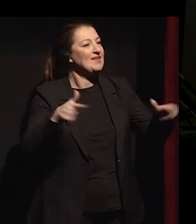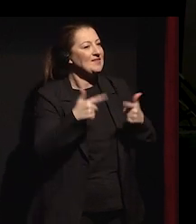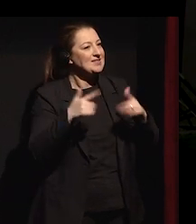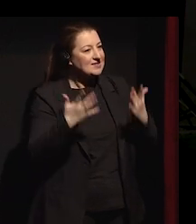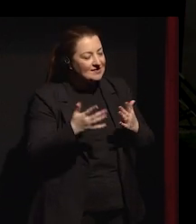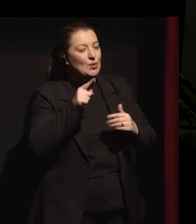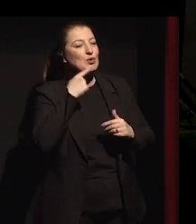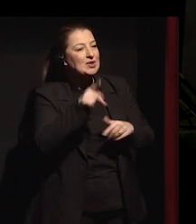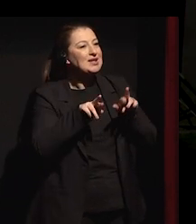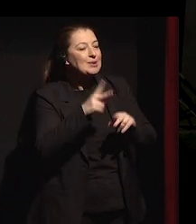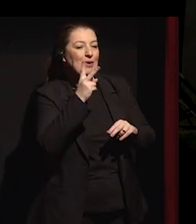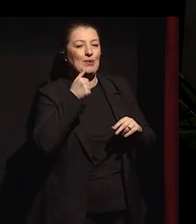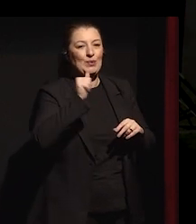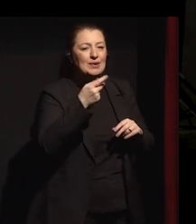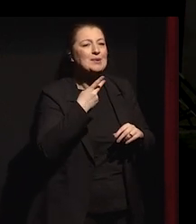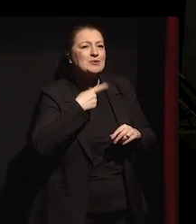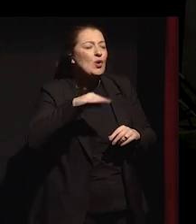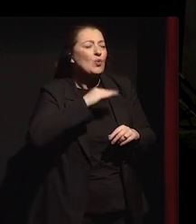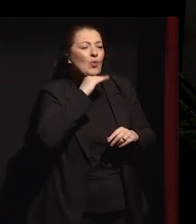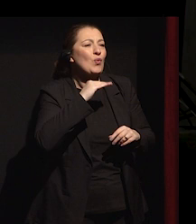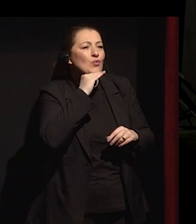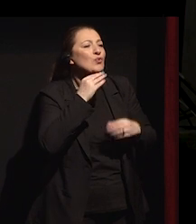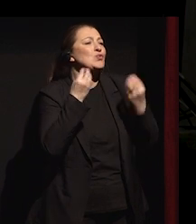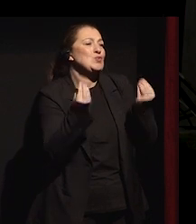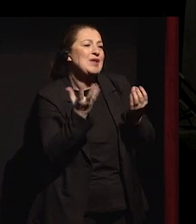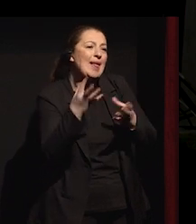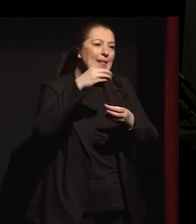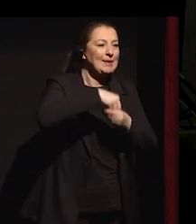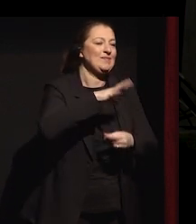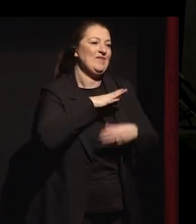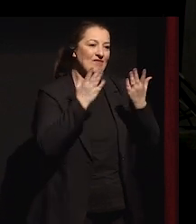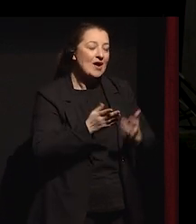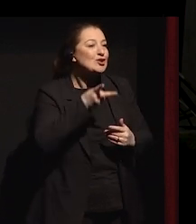As she said, two days full of wonderful events await us. Now let me mention